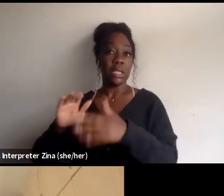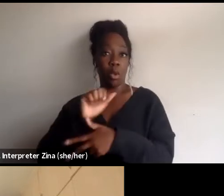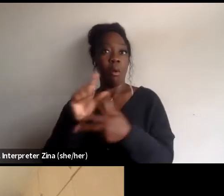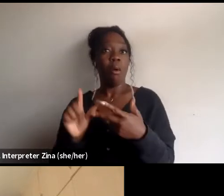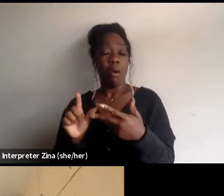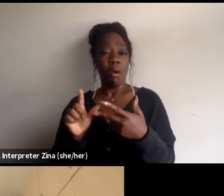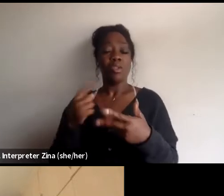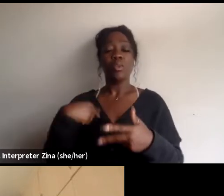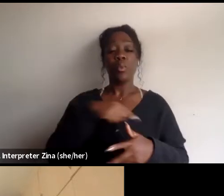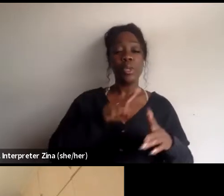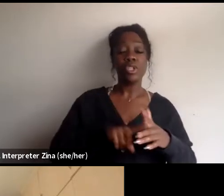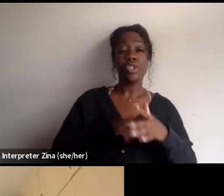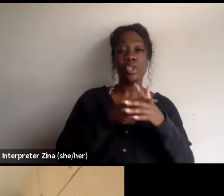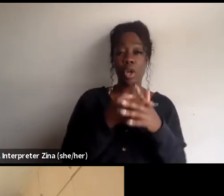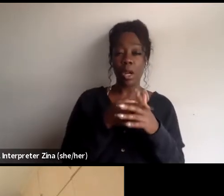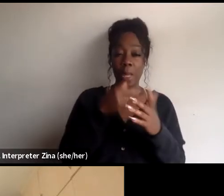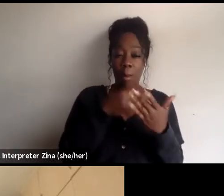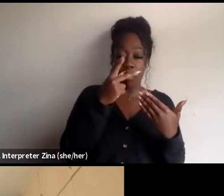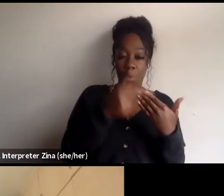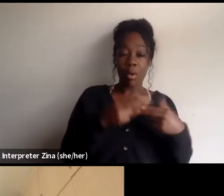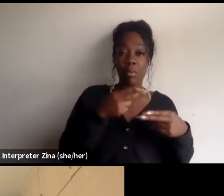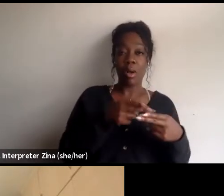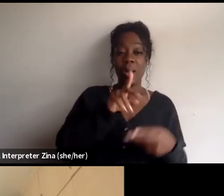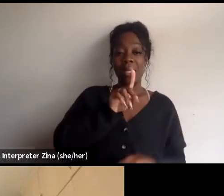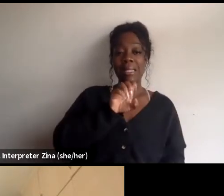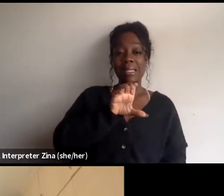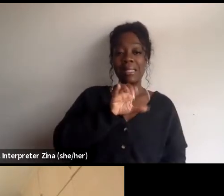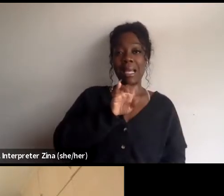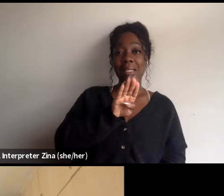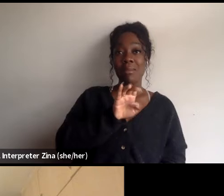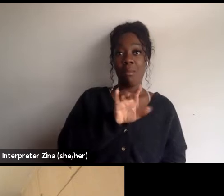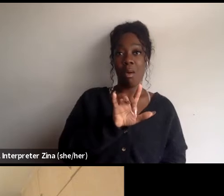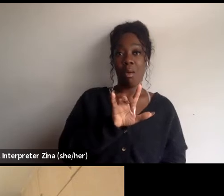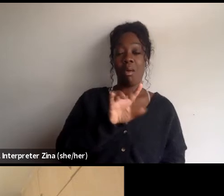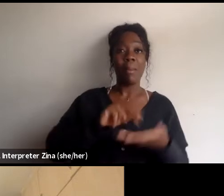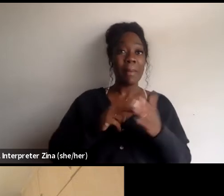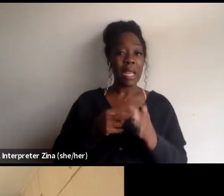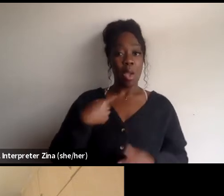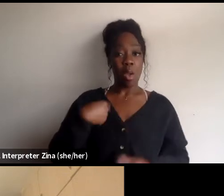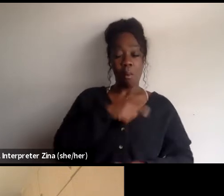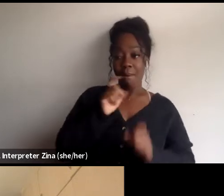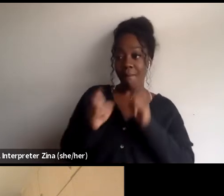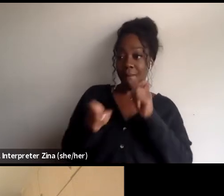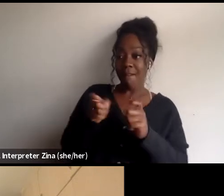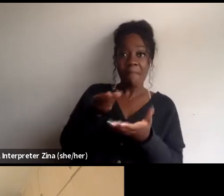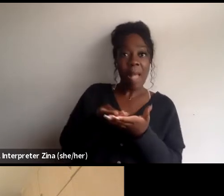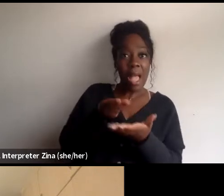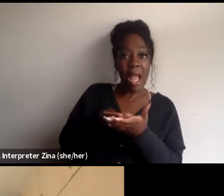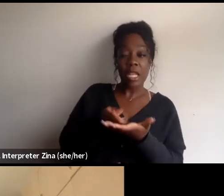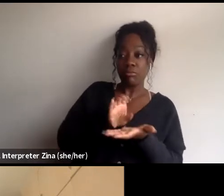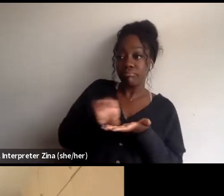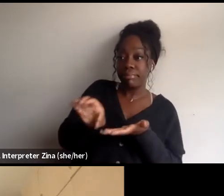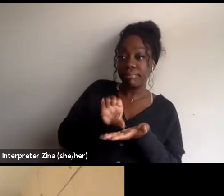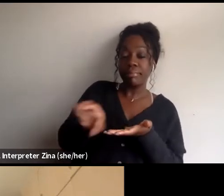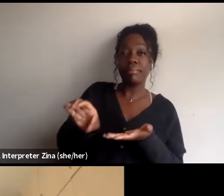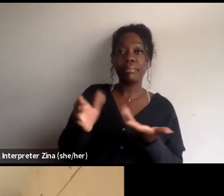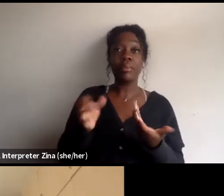sort of they were funding and grant giving. Sometimes it was about initiatives that were in partnership